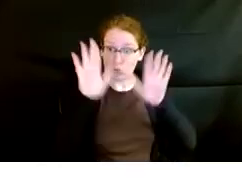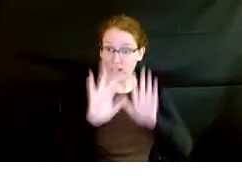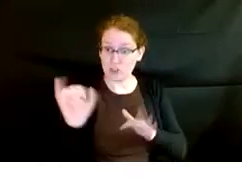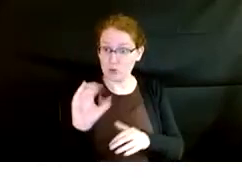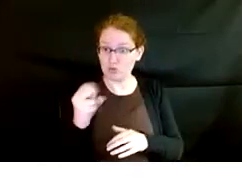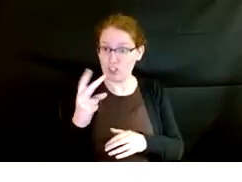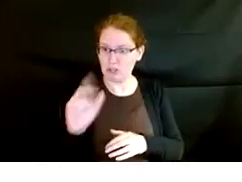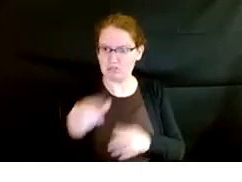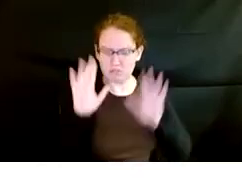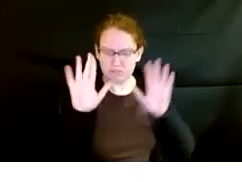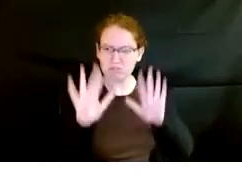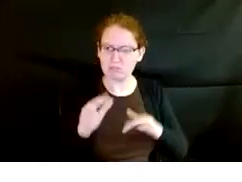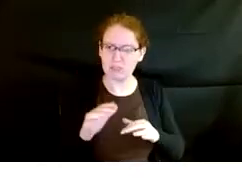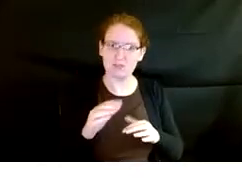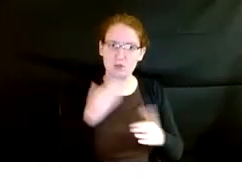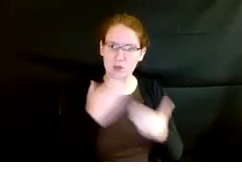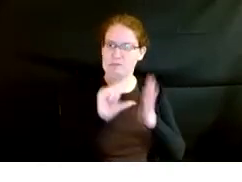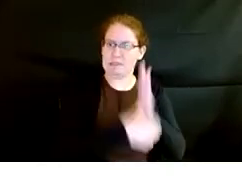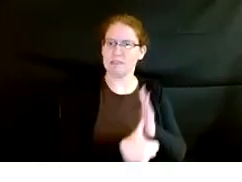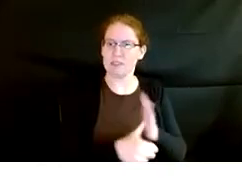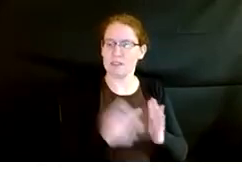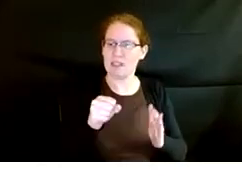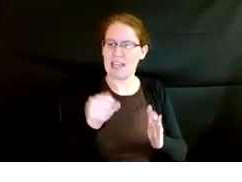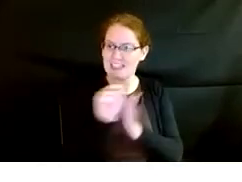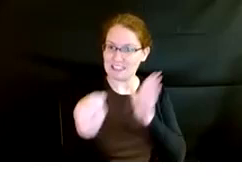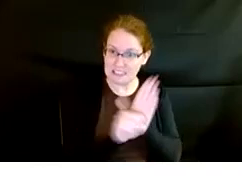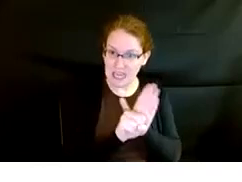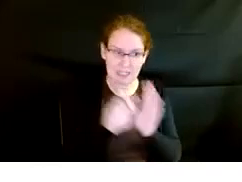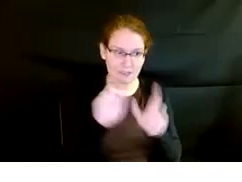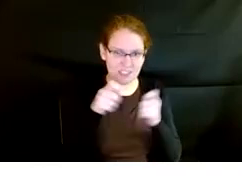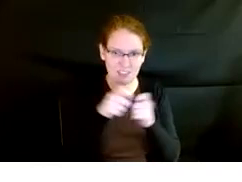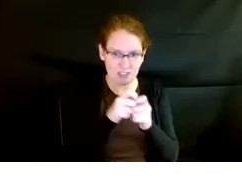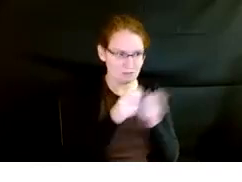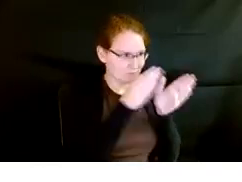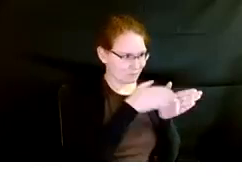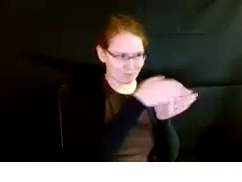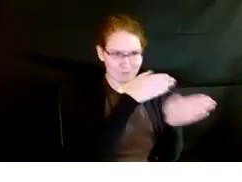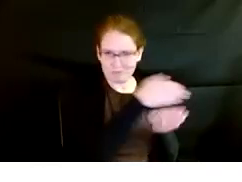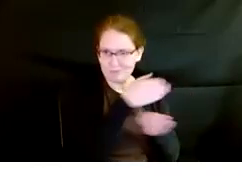and it's worth emphasizing the um state-specific nature of the negotiations um even though we